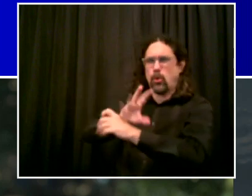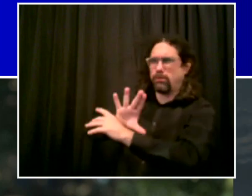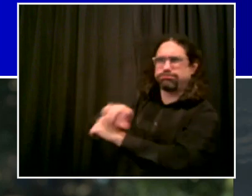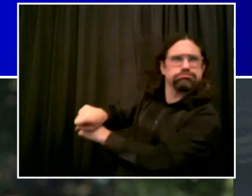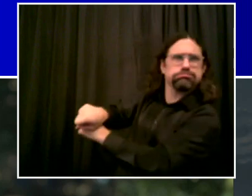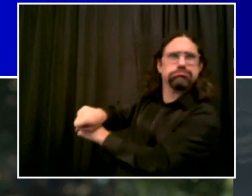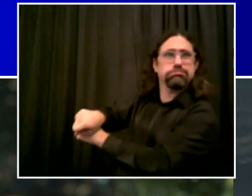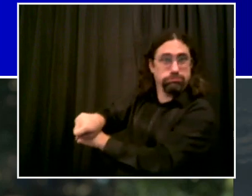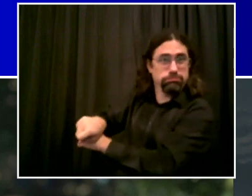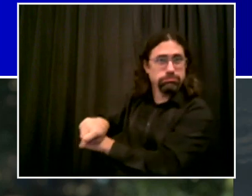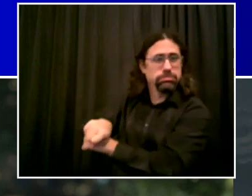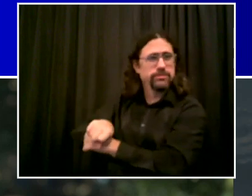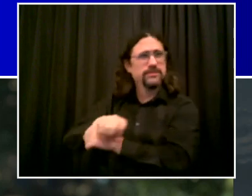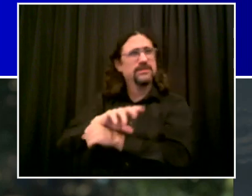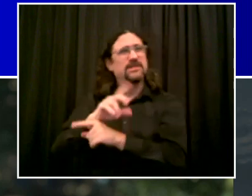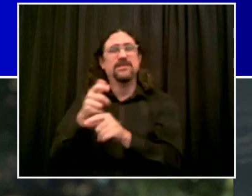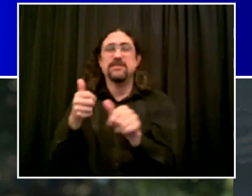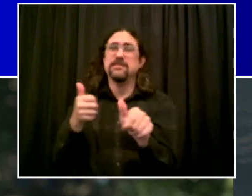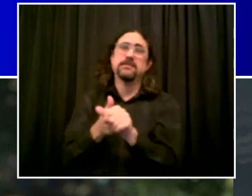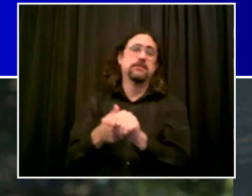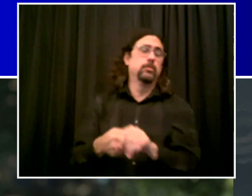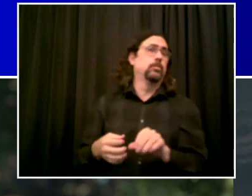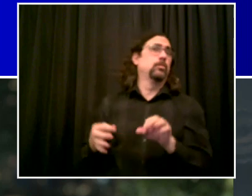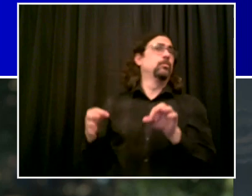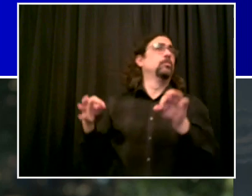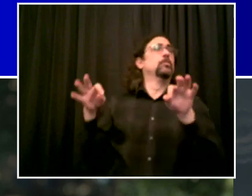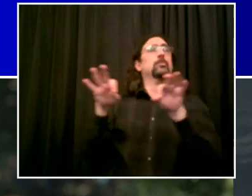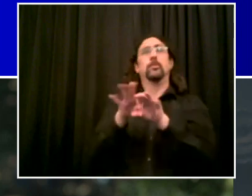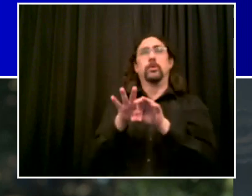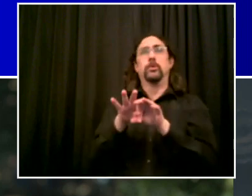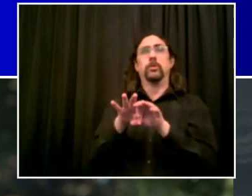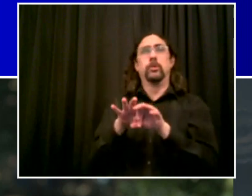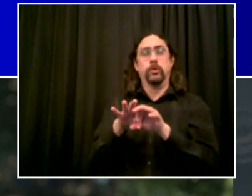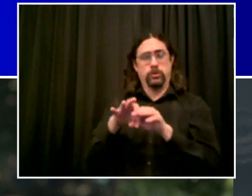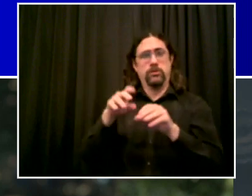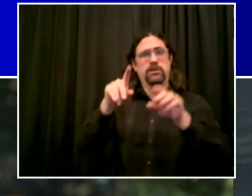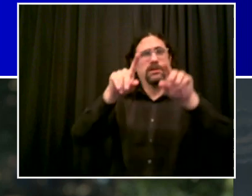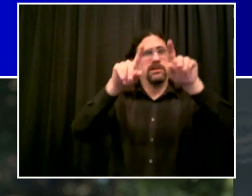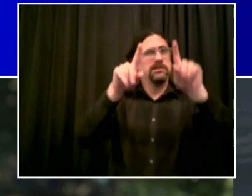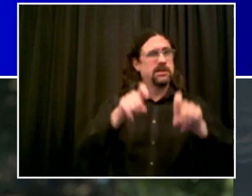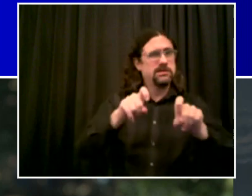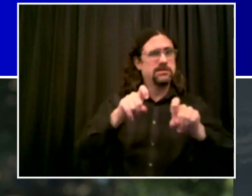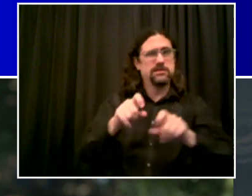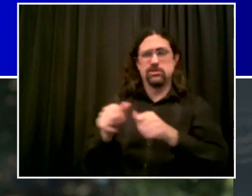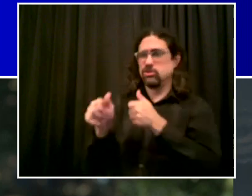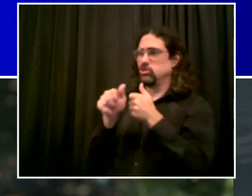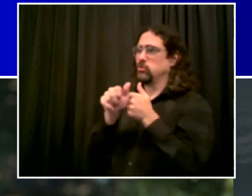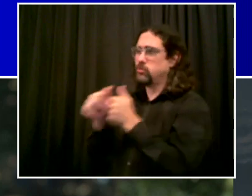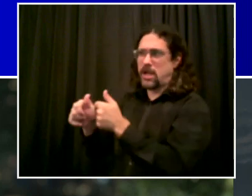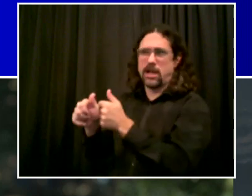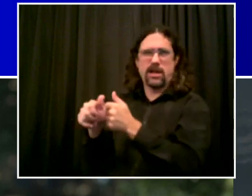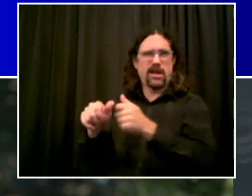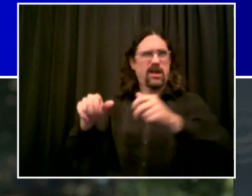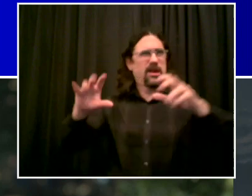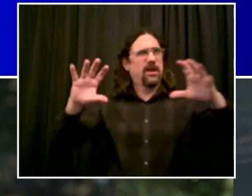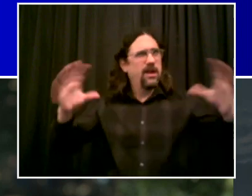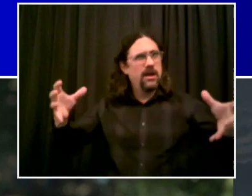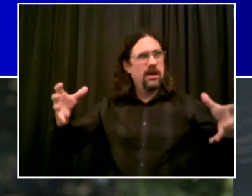ADMIRATION FOR H OWWE HAVE FOUGHT BACK. WE HAVE THIS